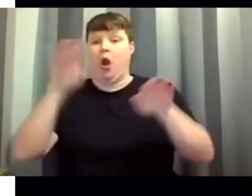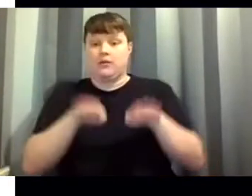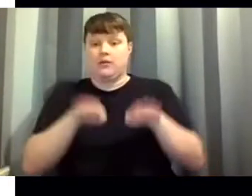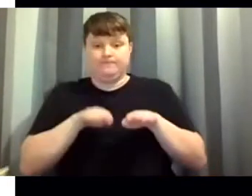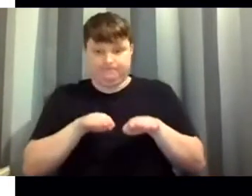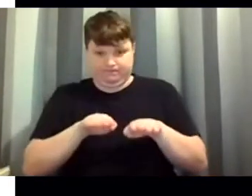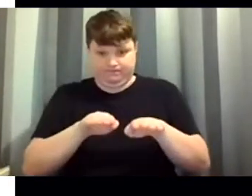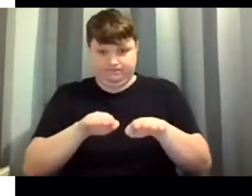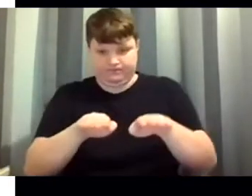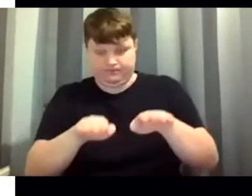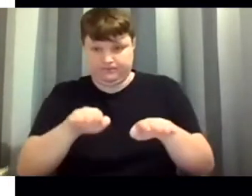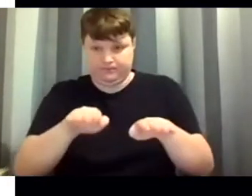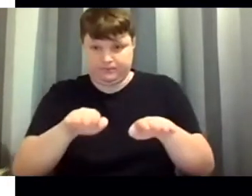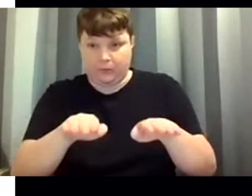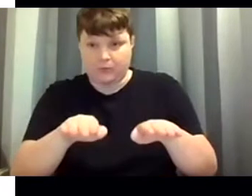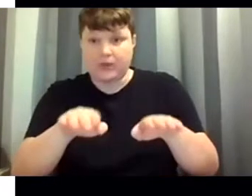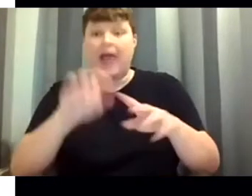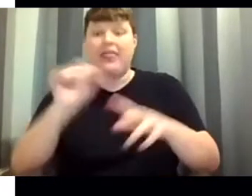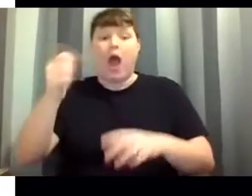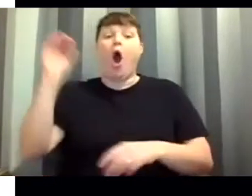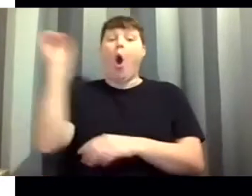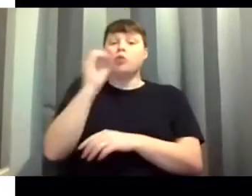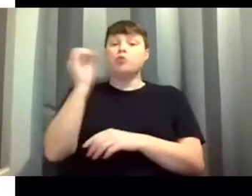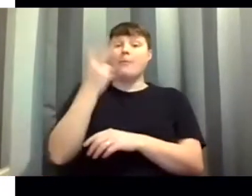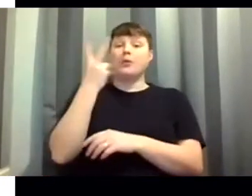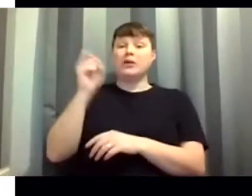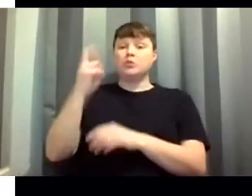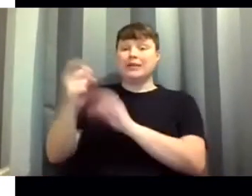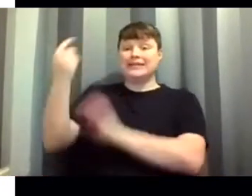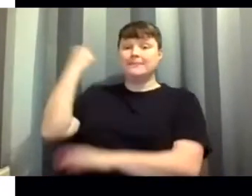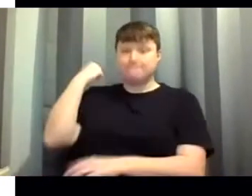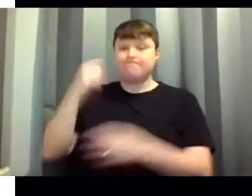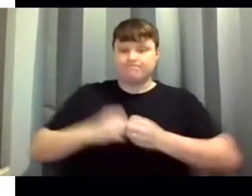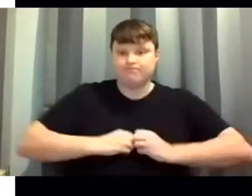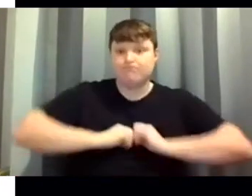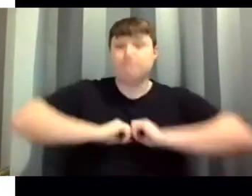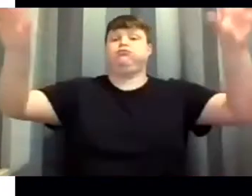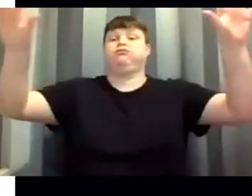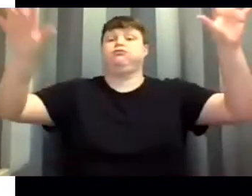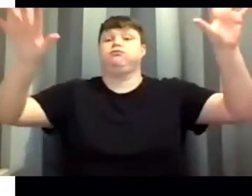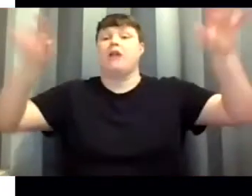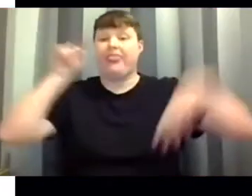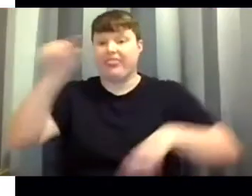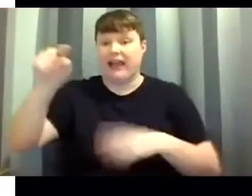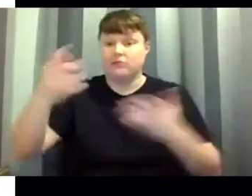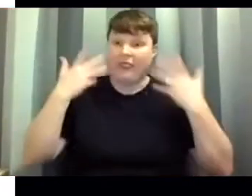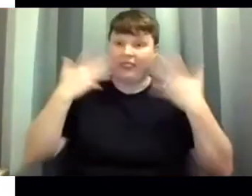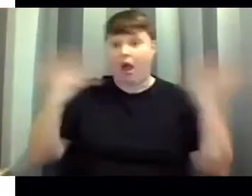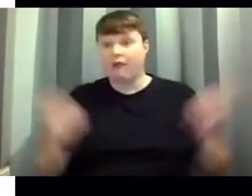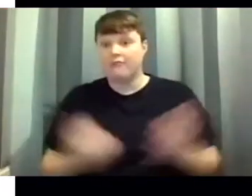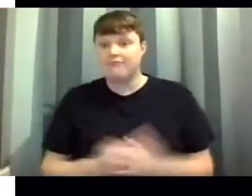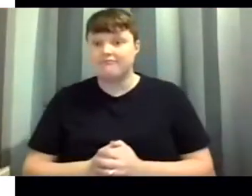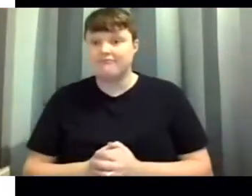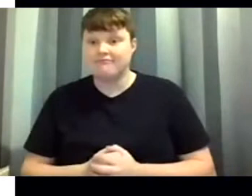then went live in October. Once it goes live, that's the forecast: the thing that we send out to